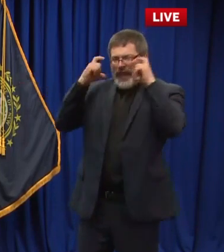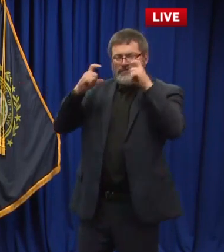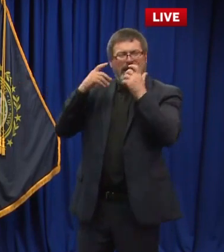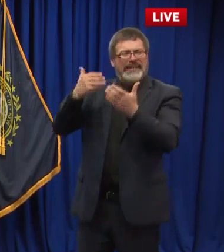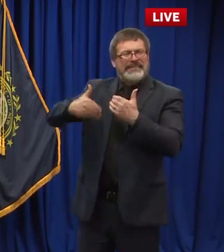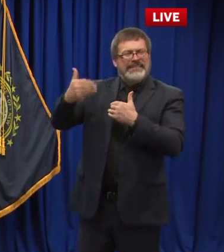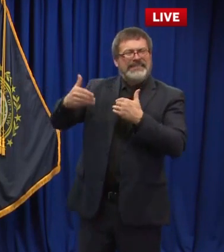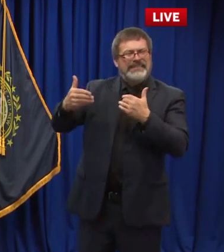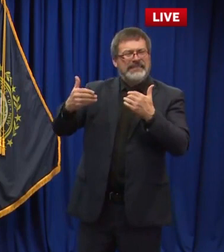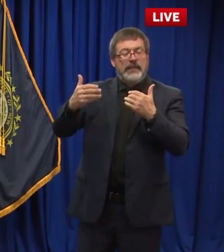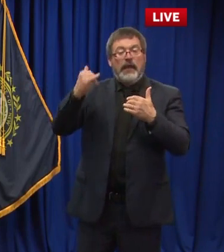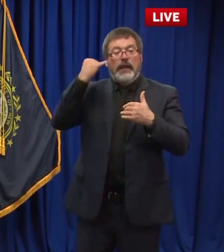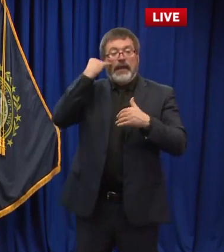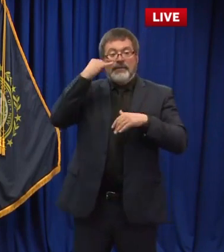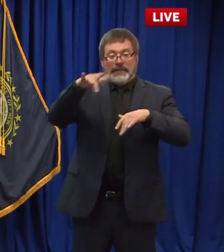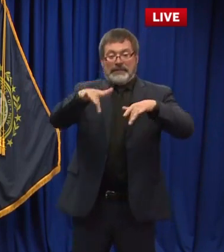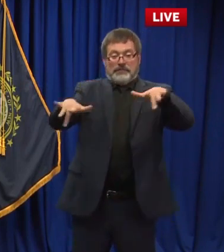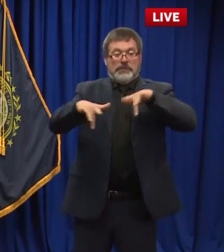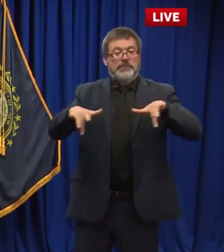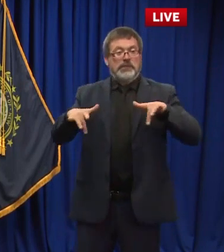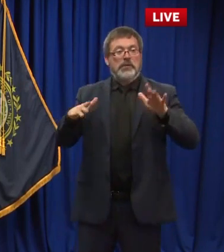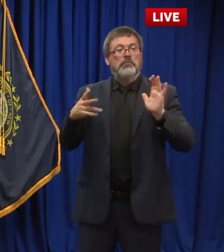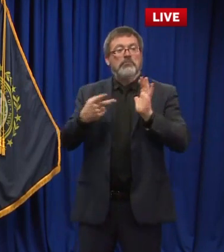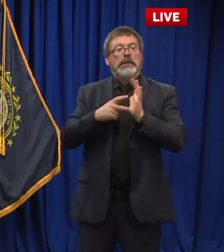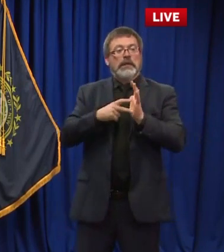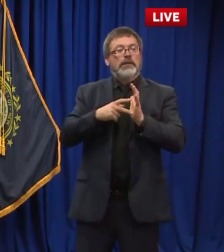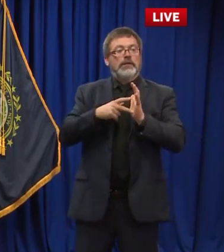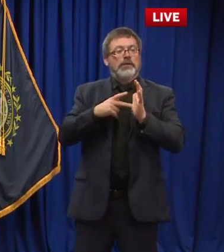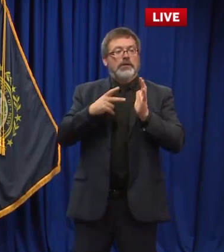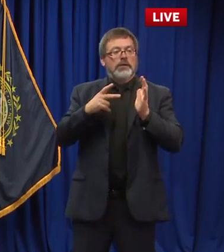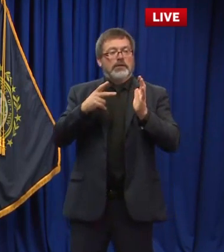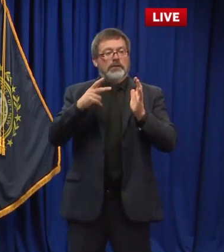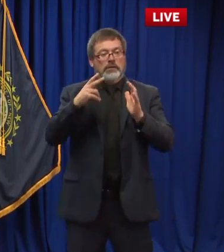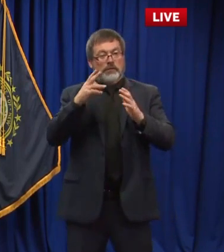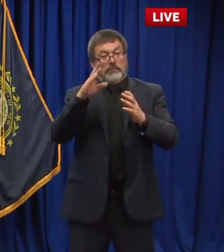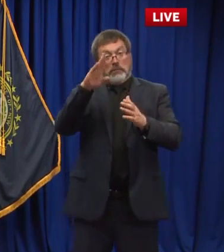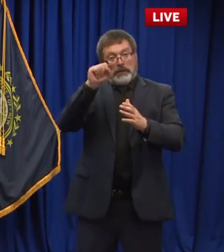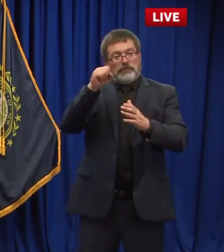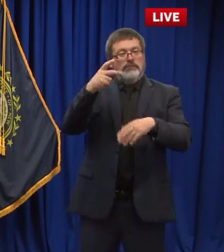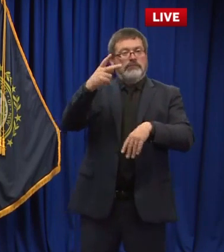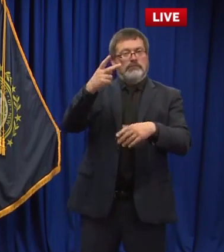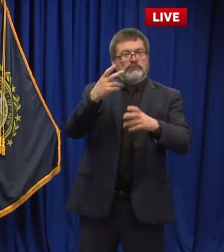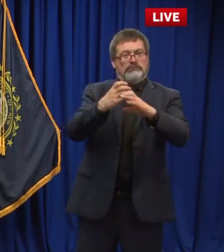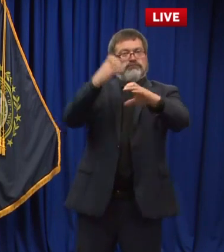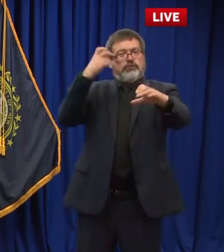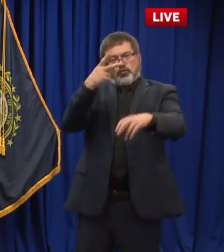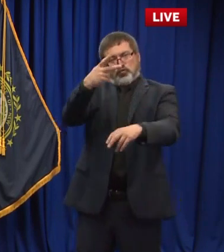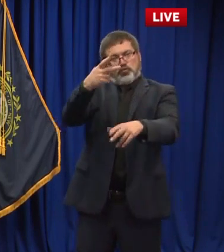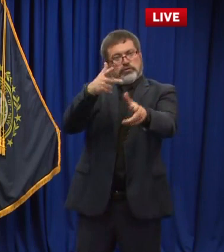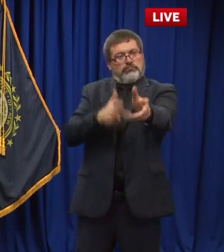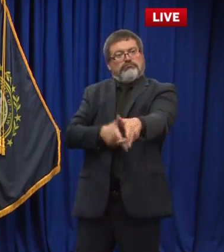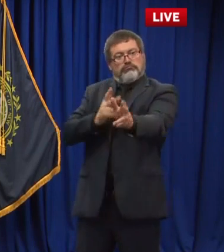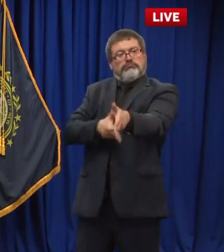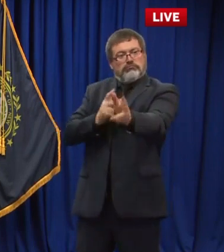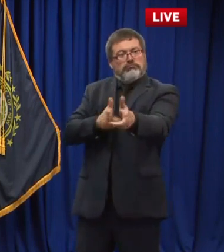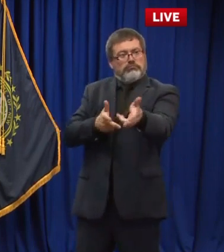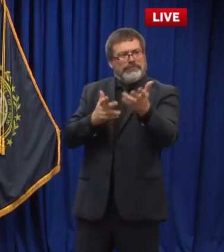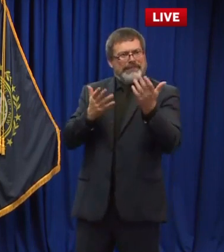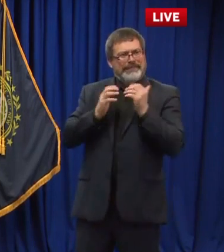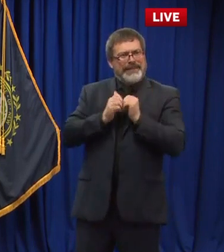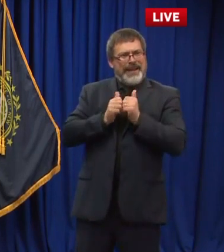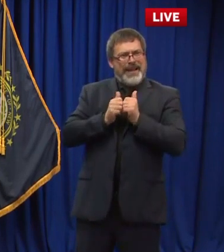YOU CREATE A SYSTEM WHERE EVERY CHILD IS IN EVERY OTHER SEAT AND THEN YOU WILL NEED FOUR TIMES THE BUS STOPS?